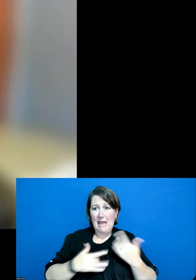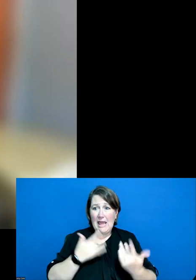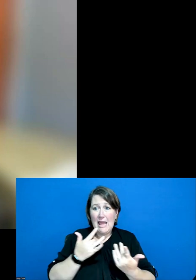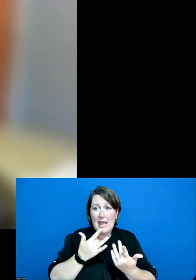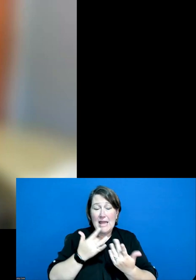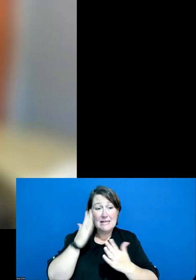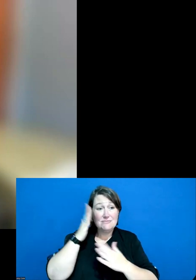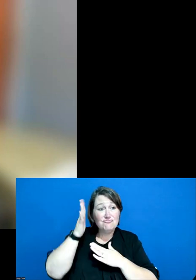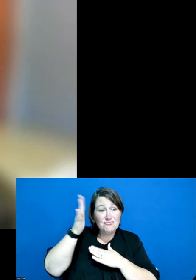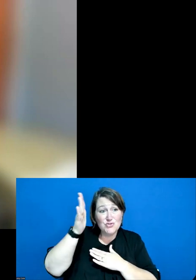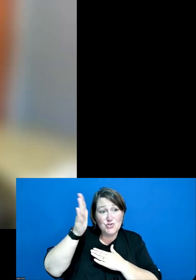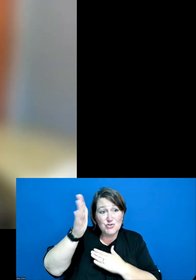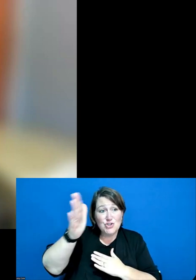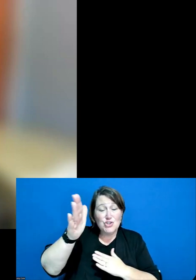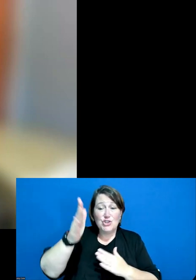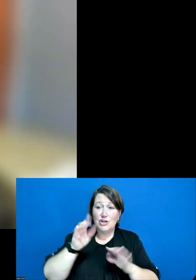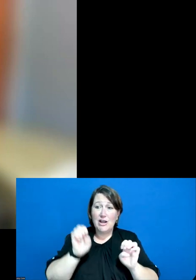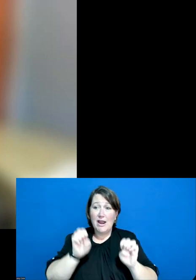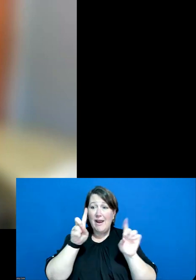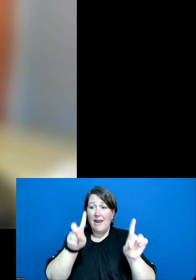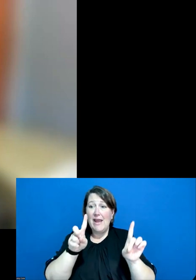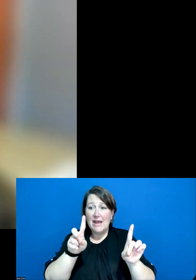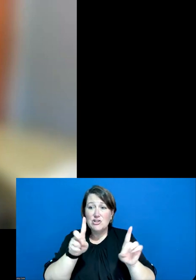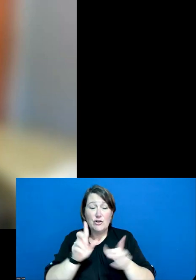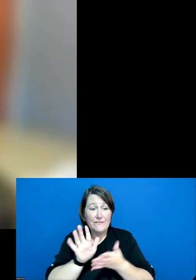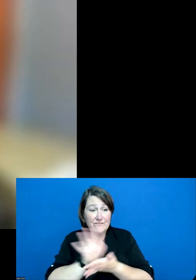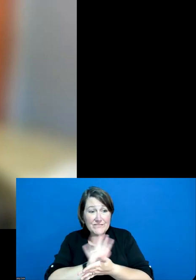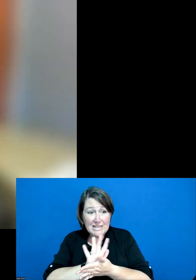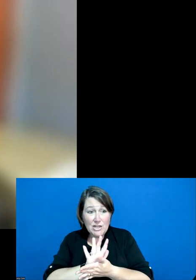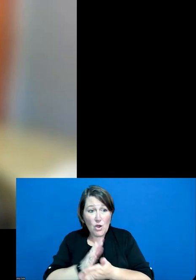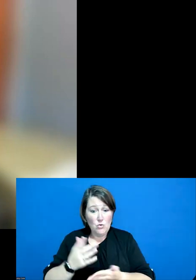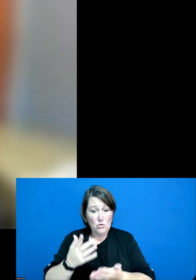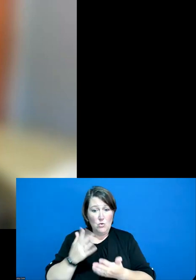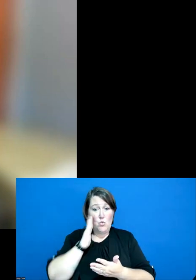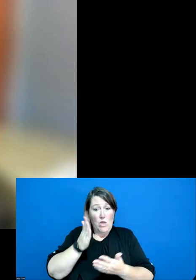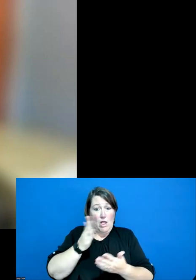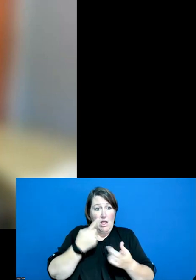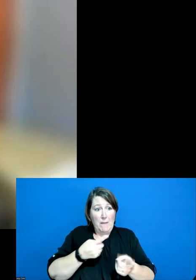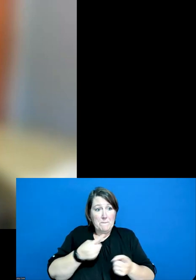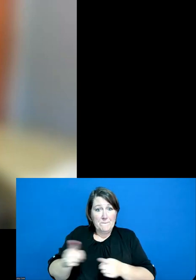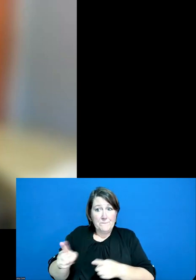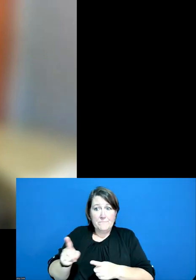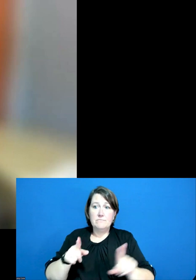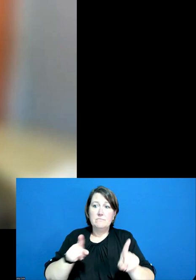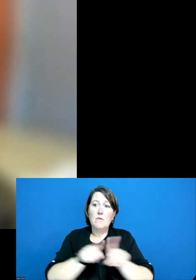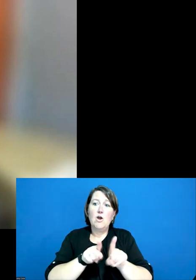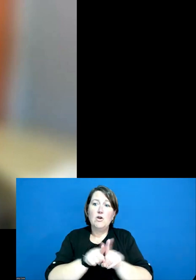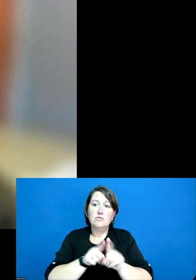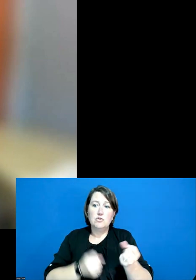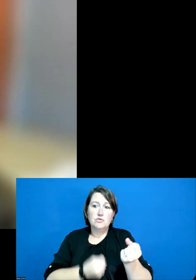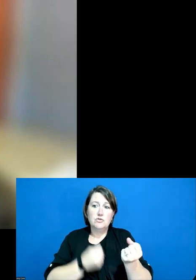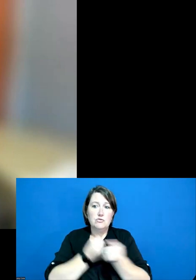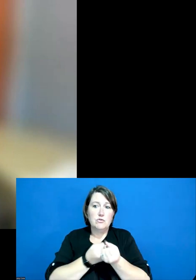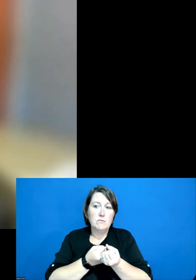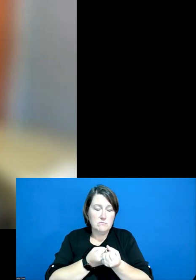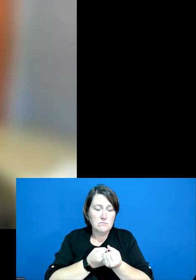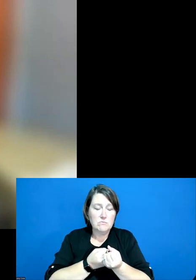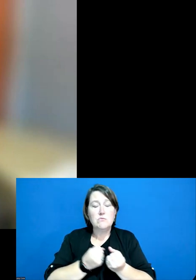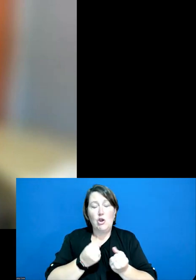future educational videos that we'll have. And then we also want to support providers and healthcare system.